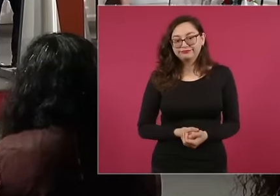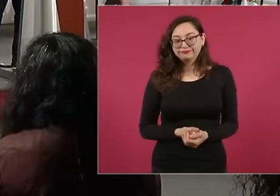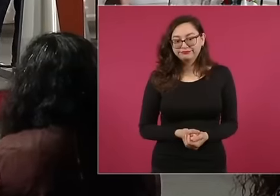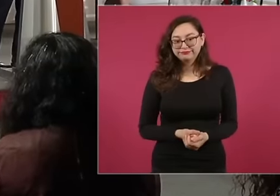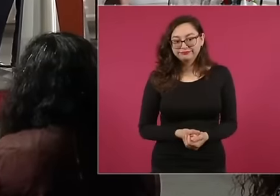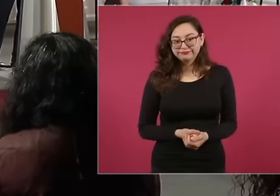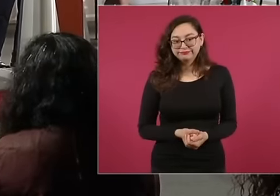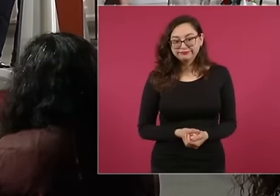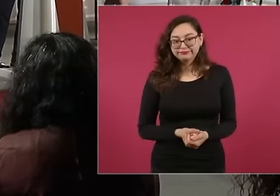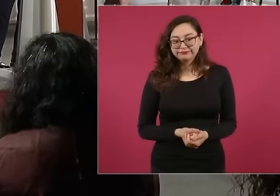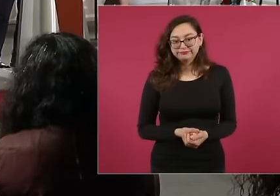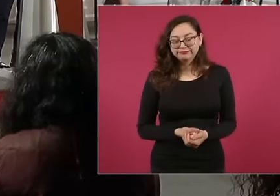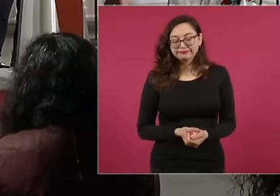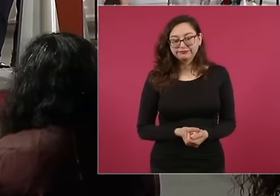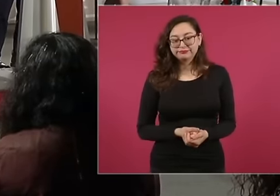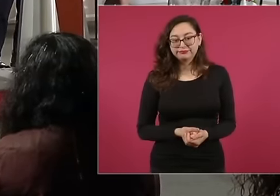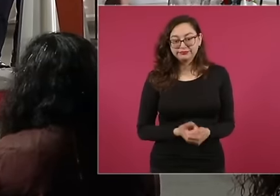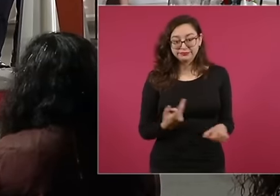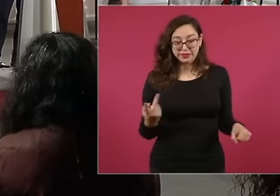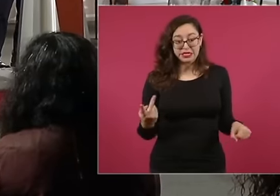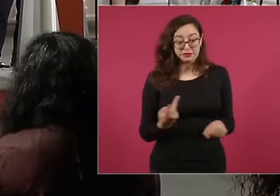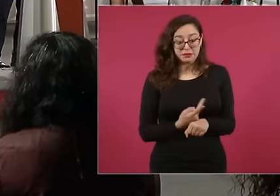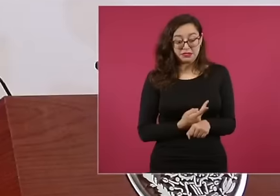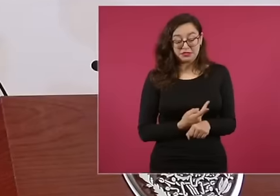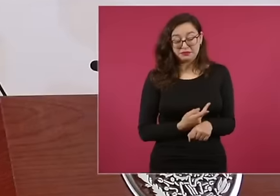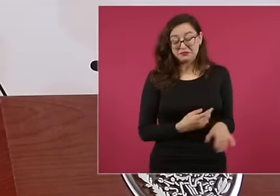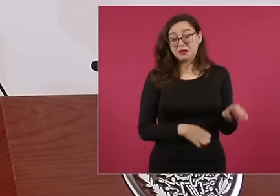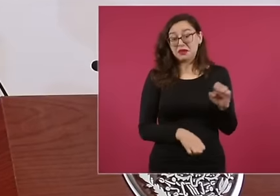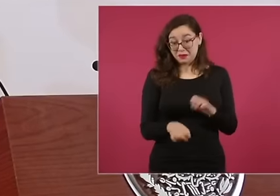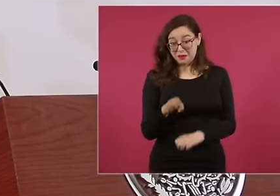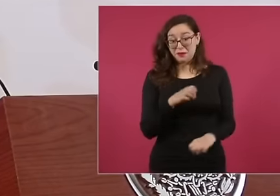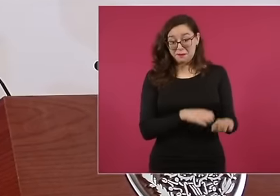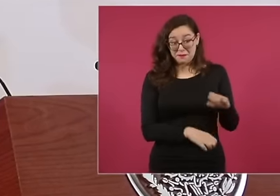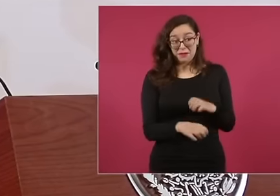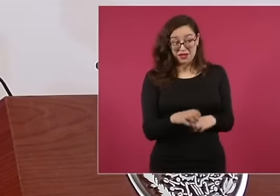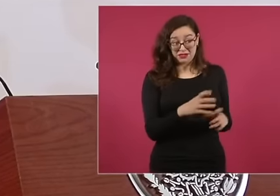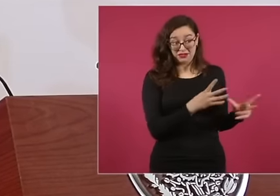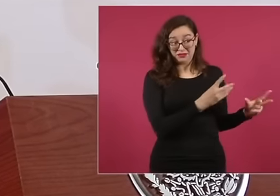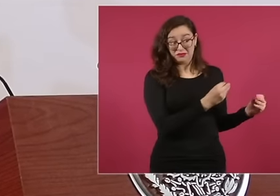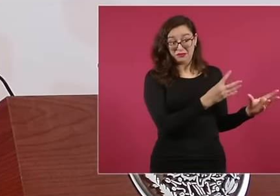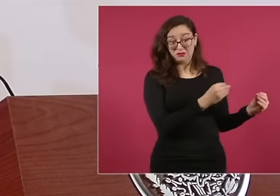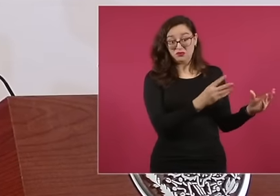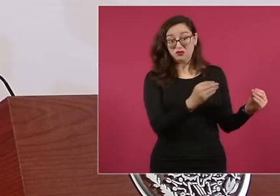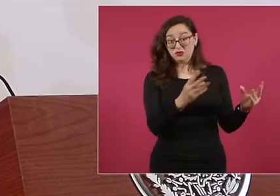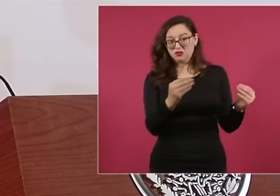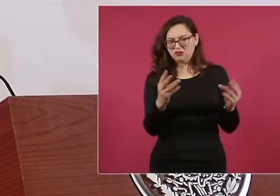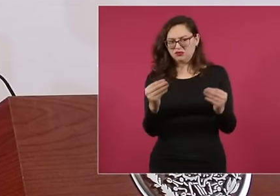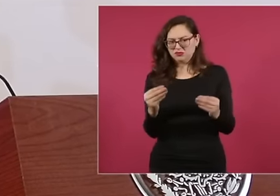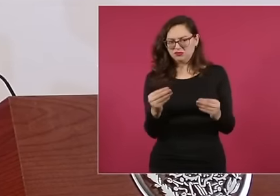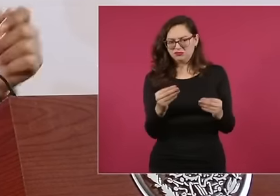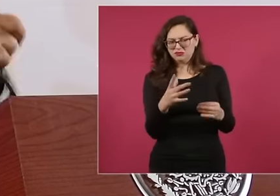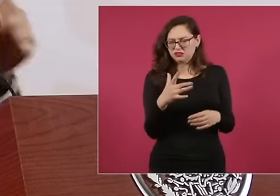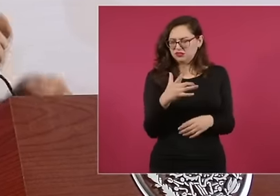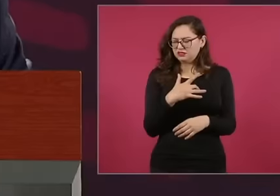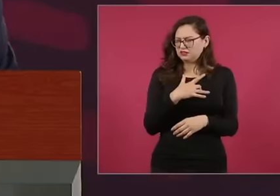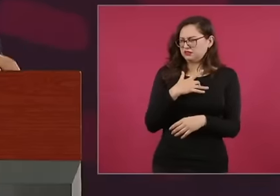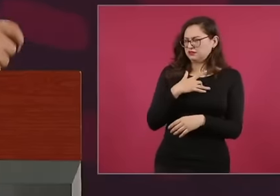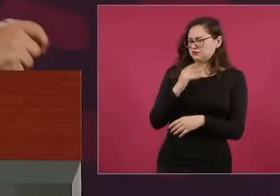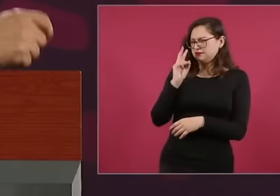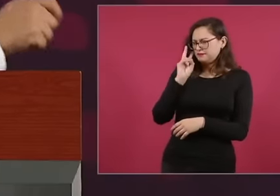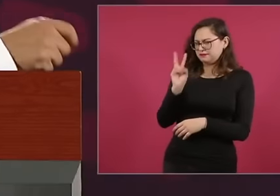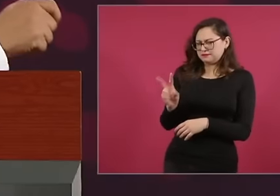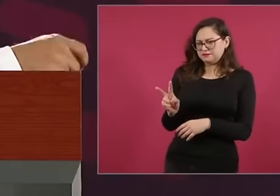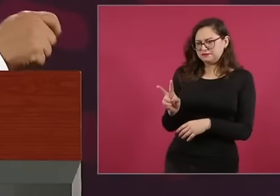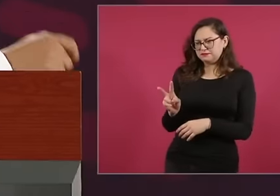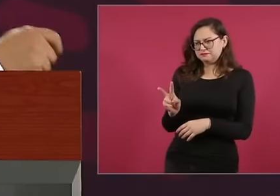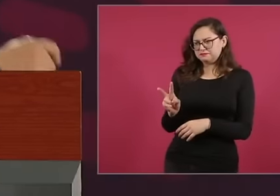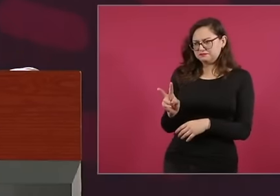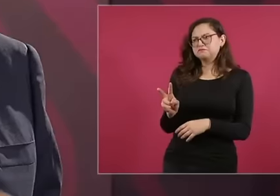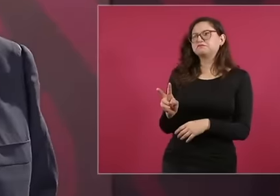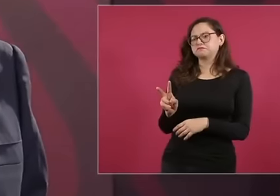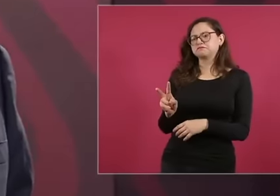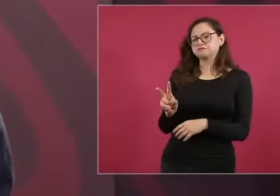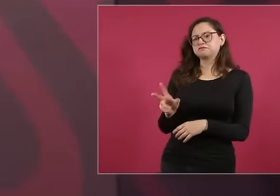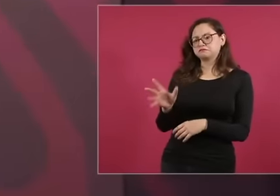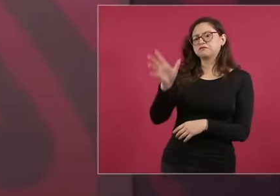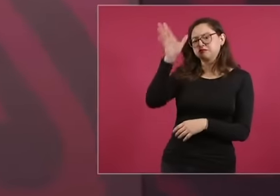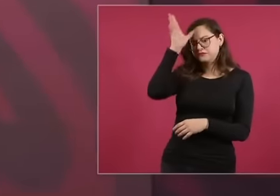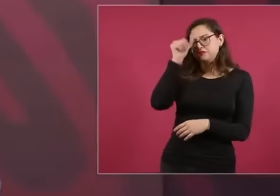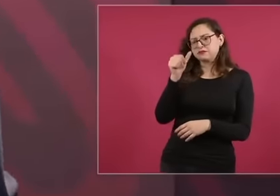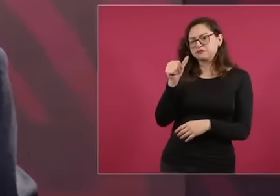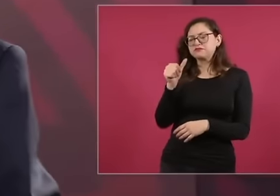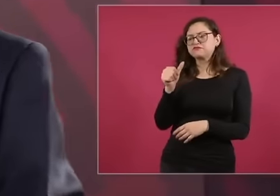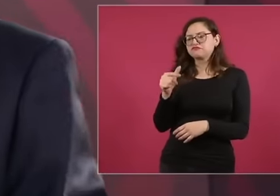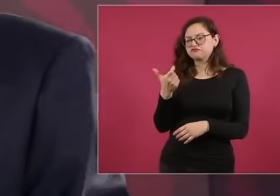to tell us all about this, they said that they put in, they contributed because what they didn't